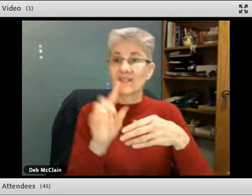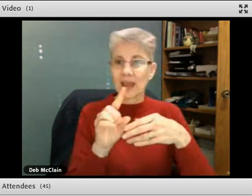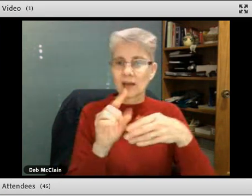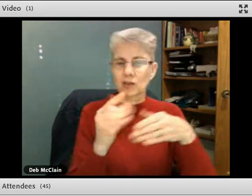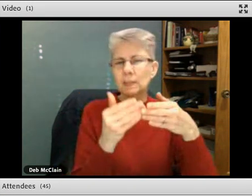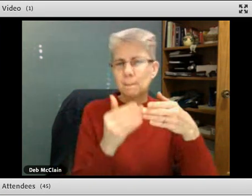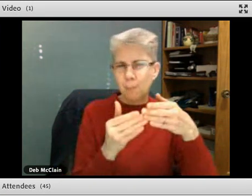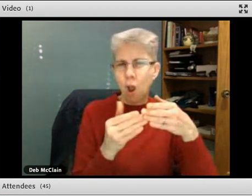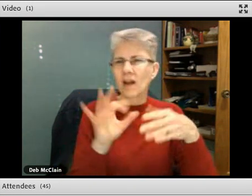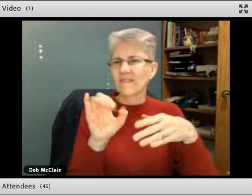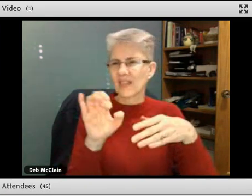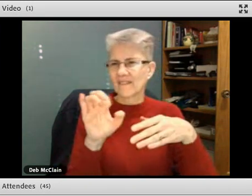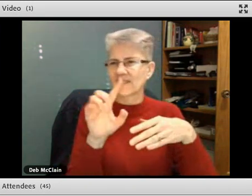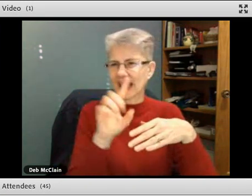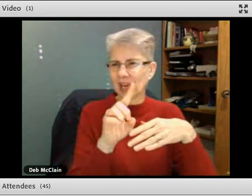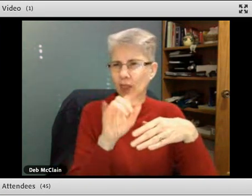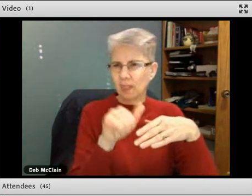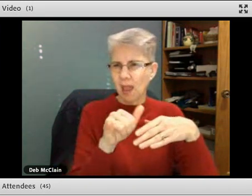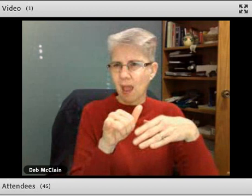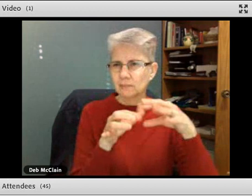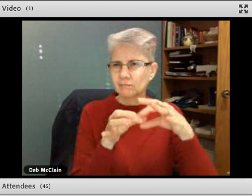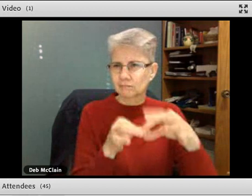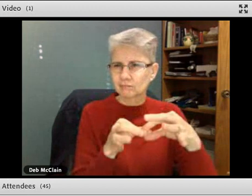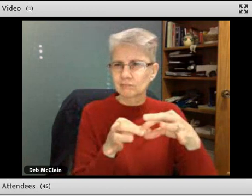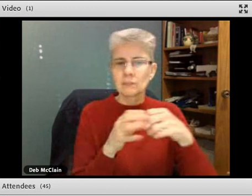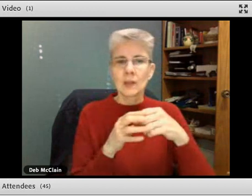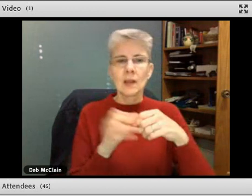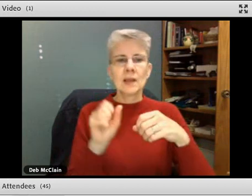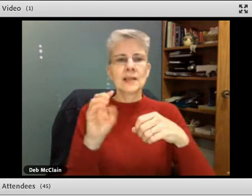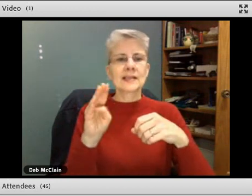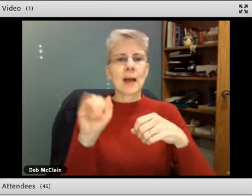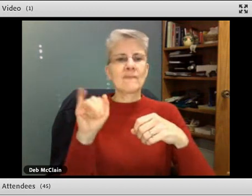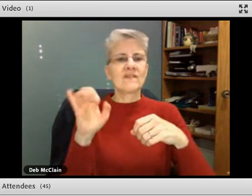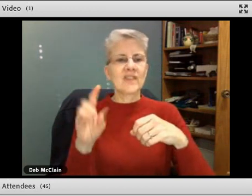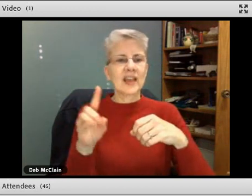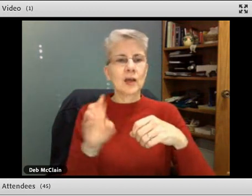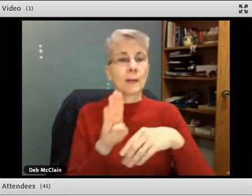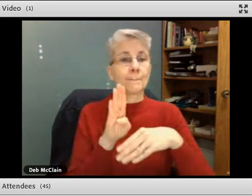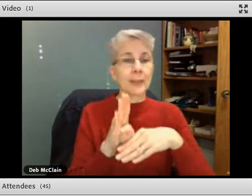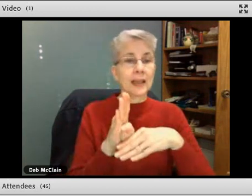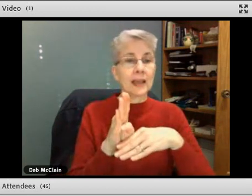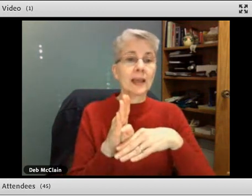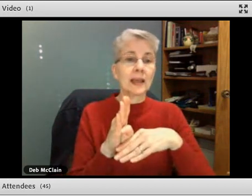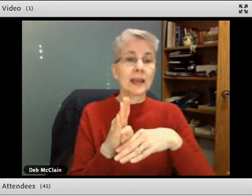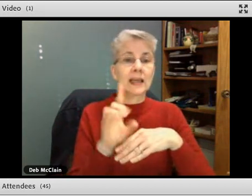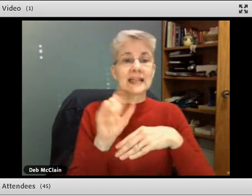The subfield B or delimiter B -- And I'll explain what a delimiter is in a minute.